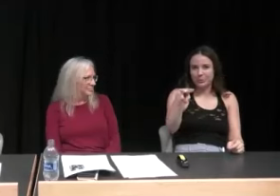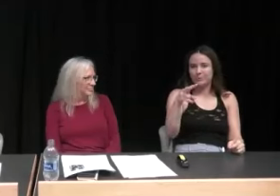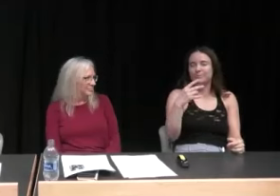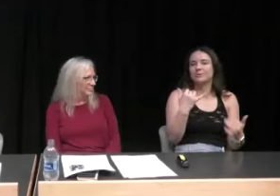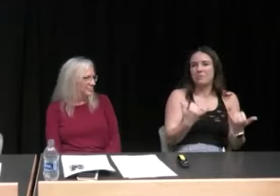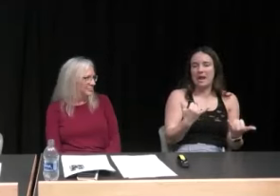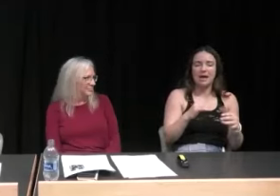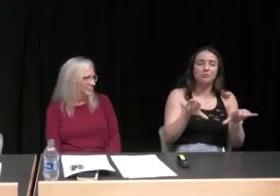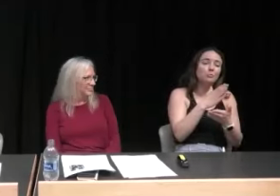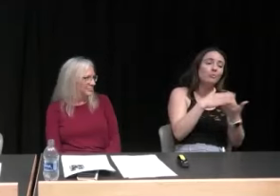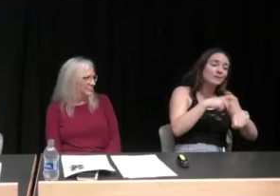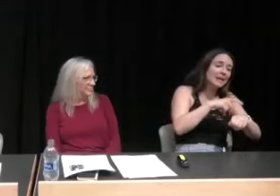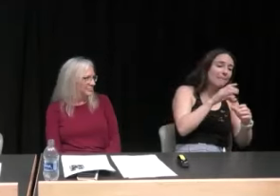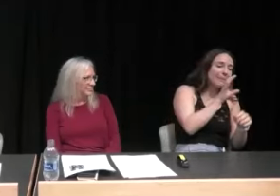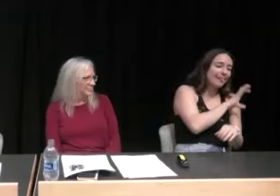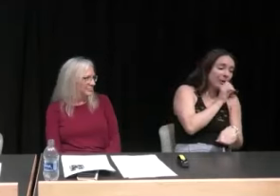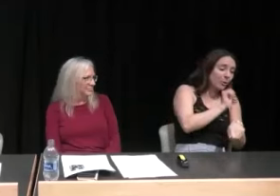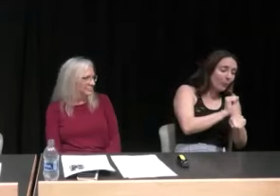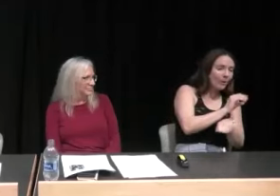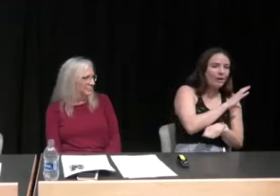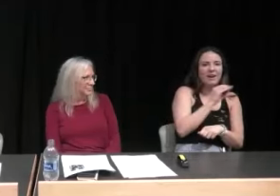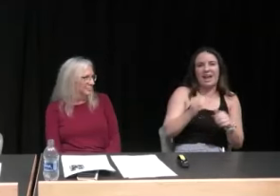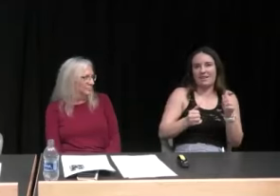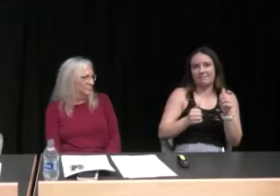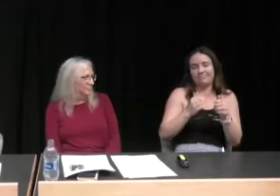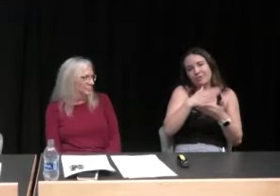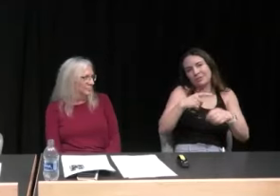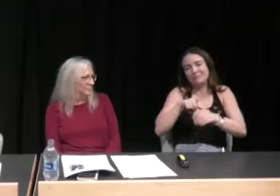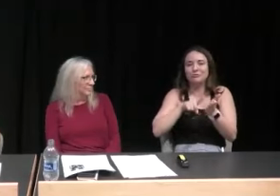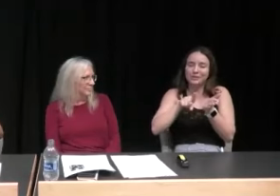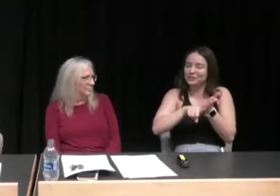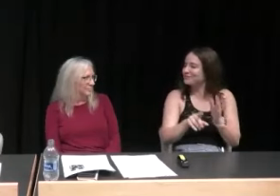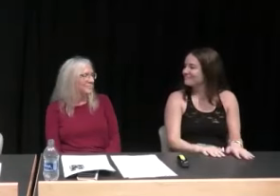back with the duff Center Department in 2022 so I do part-time clinical work and